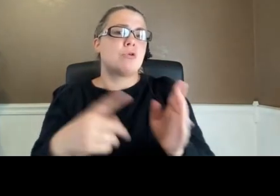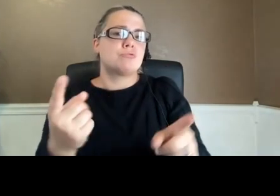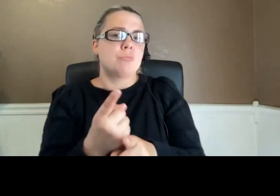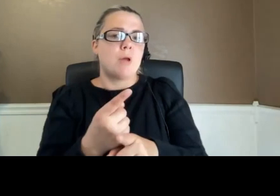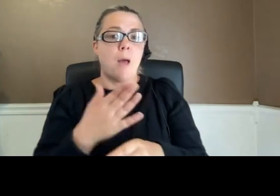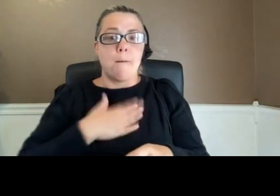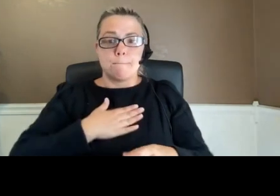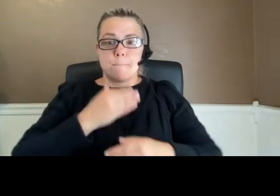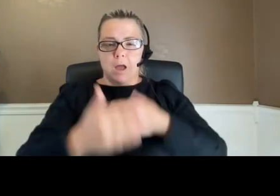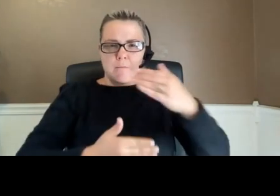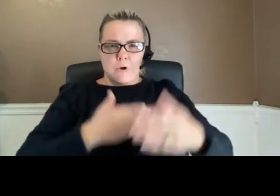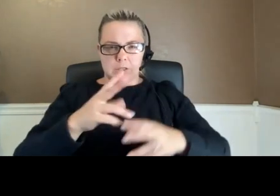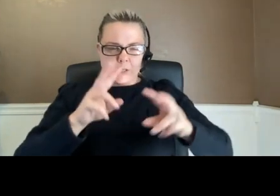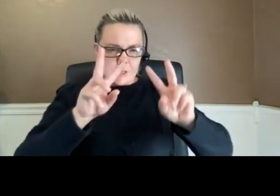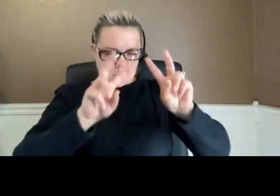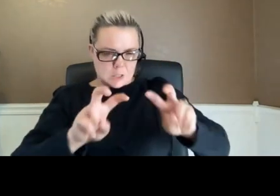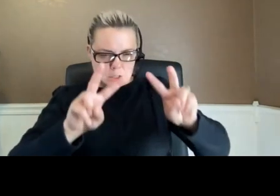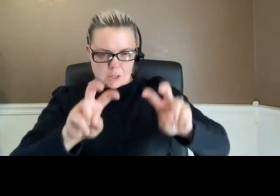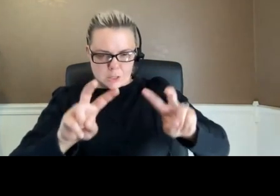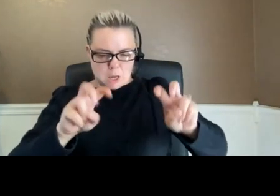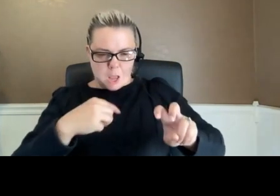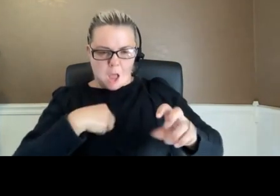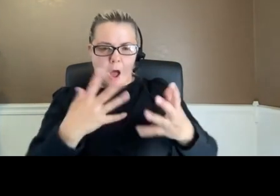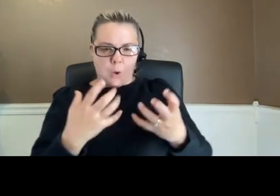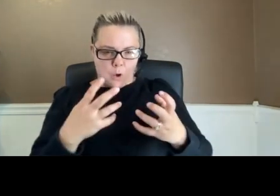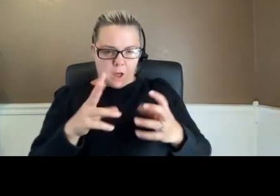I would want to scan through this page and make sure, are there any other things that